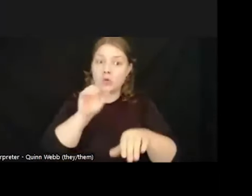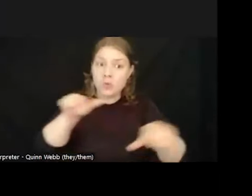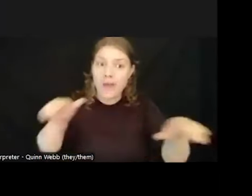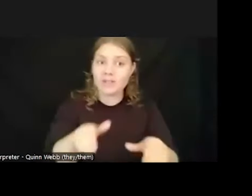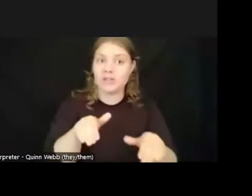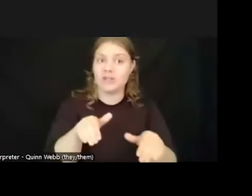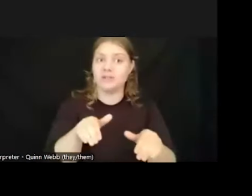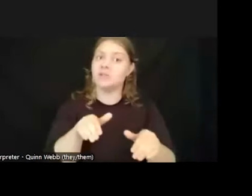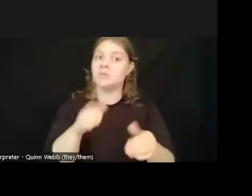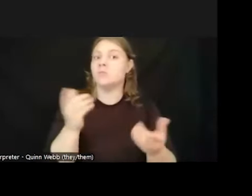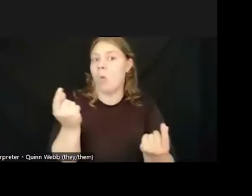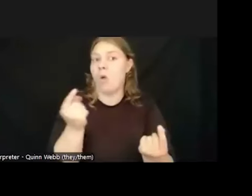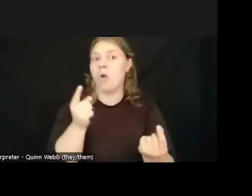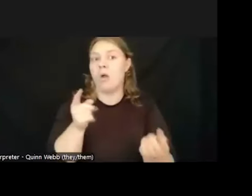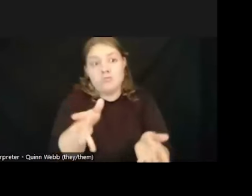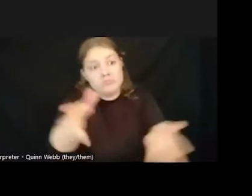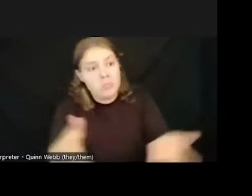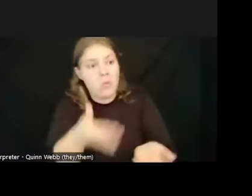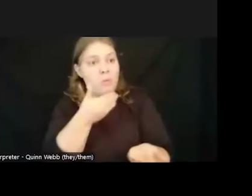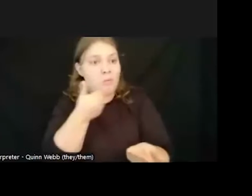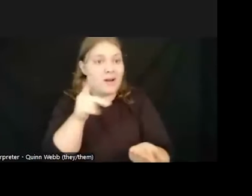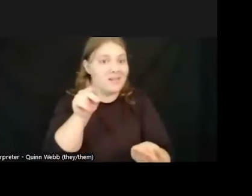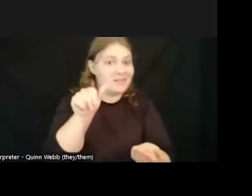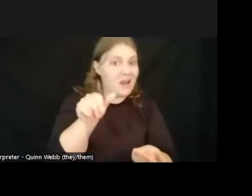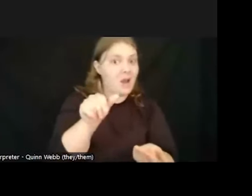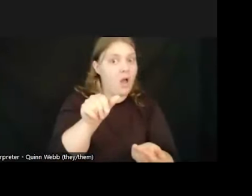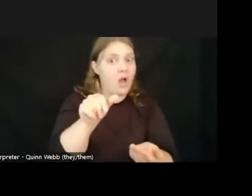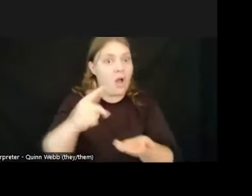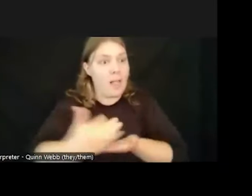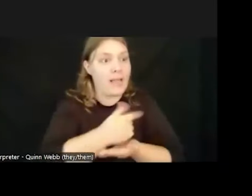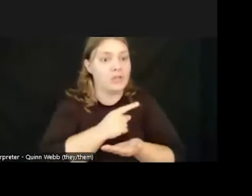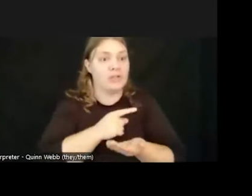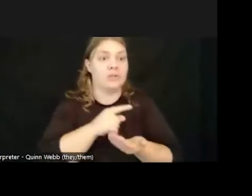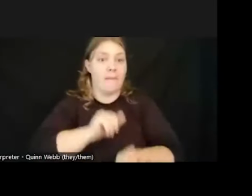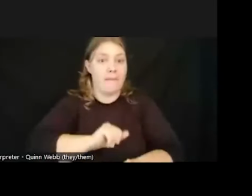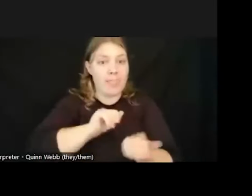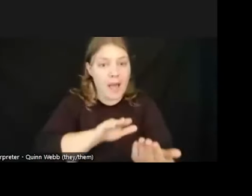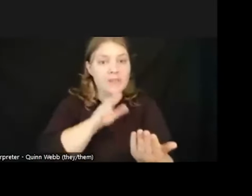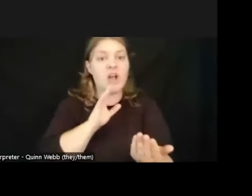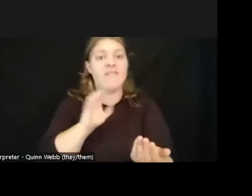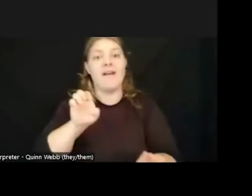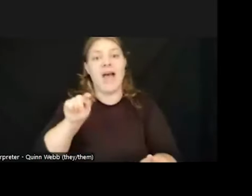better data collection uh methodologies of ethnicity data if you truly don't have a